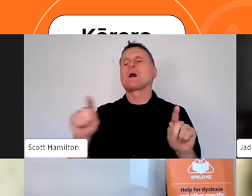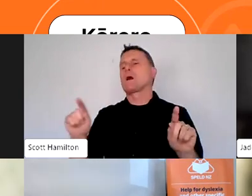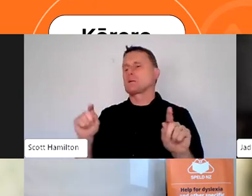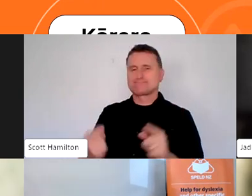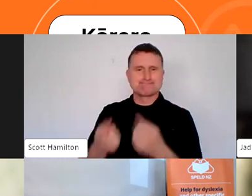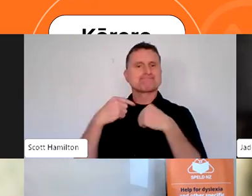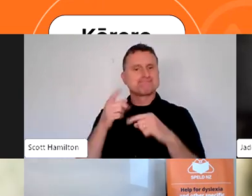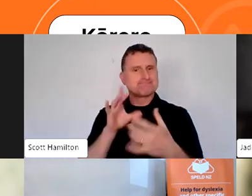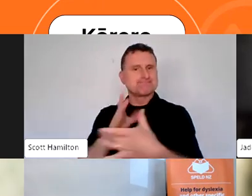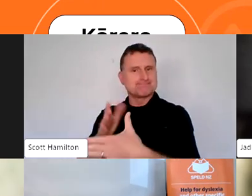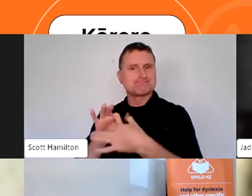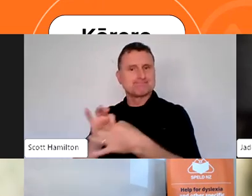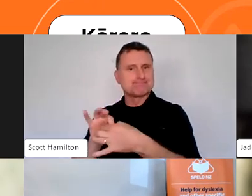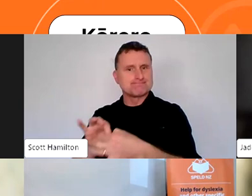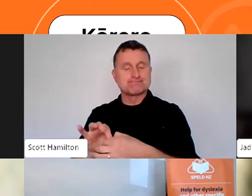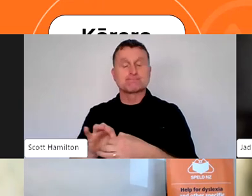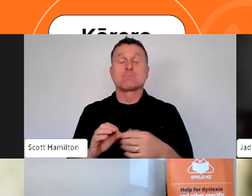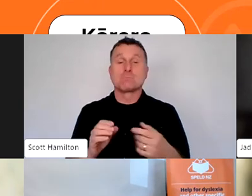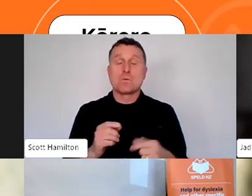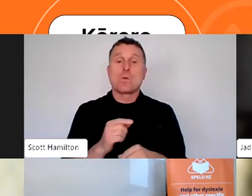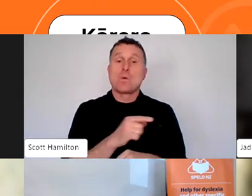offering those options for all students so that there isn't that